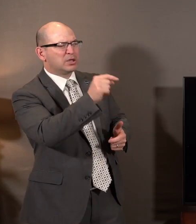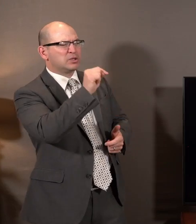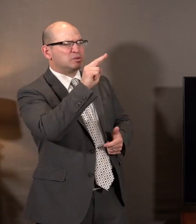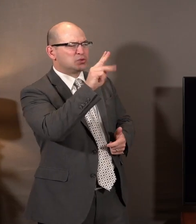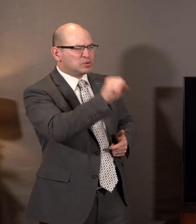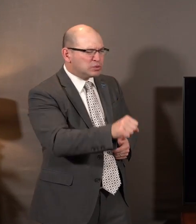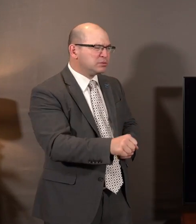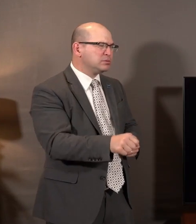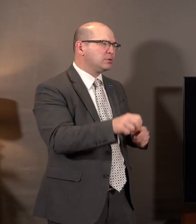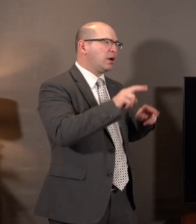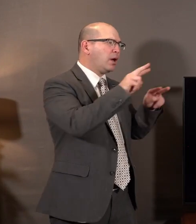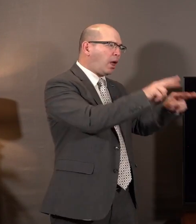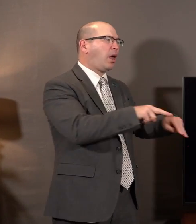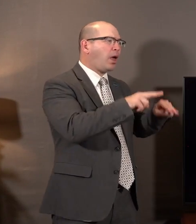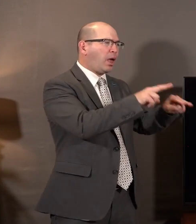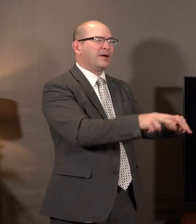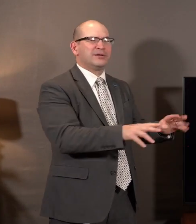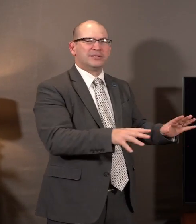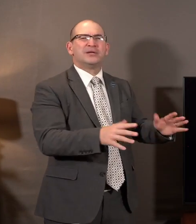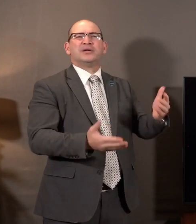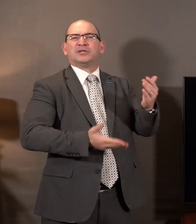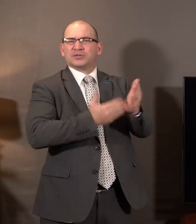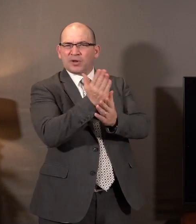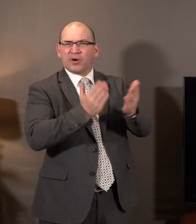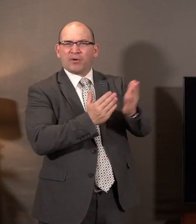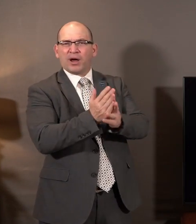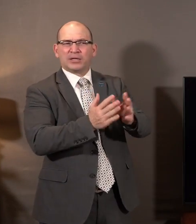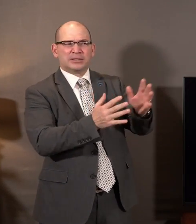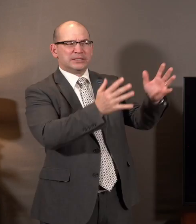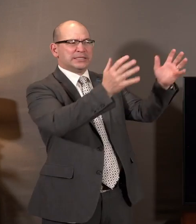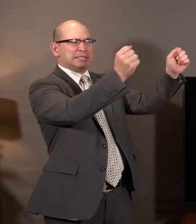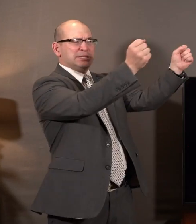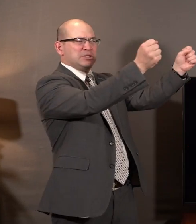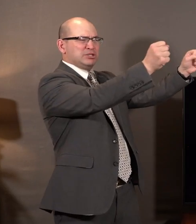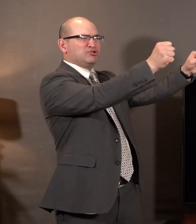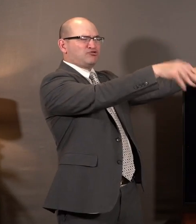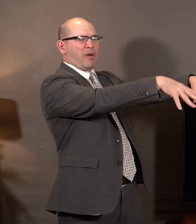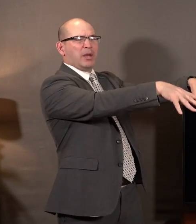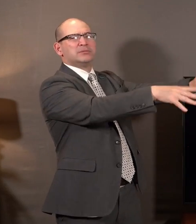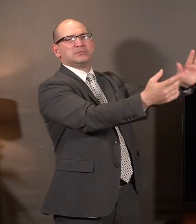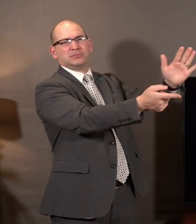it's okay to take a sabbatical from social media find some good sharpening